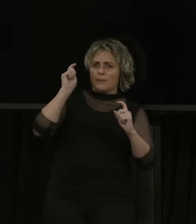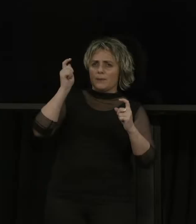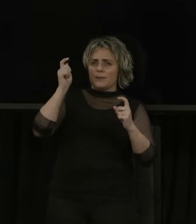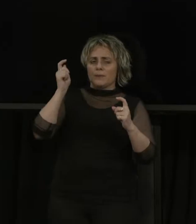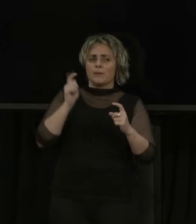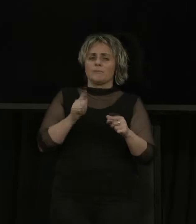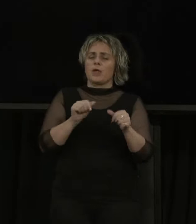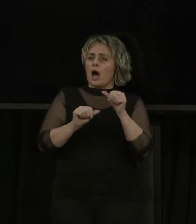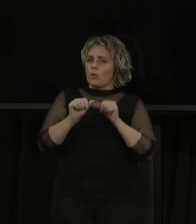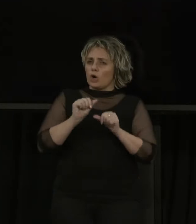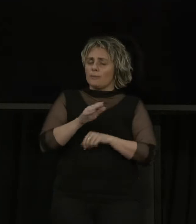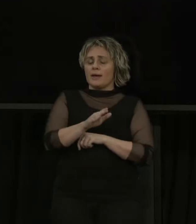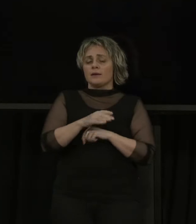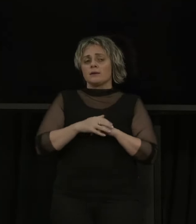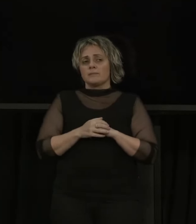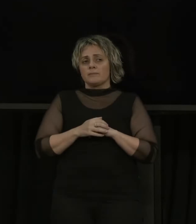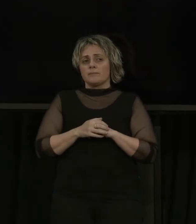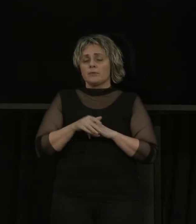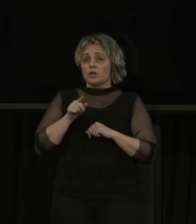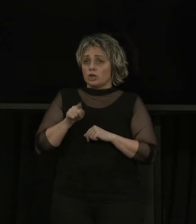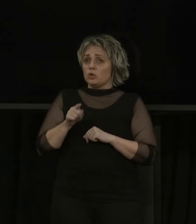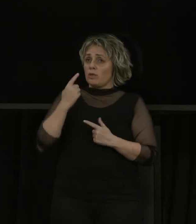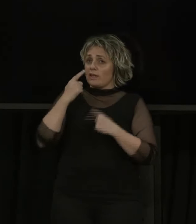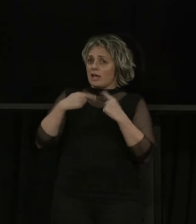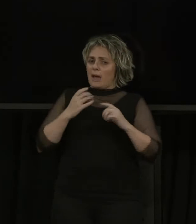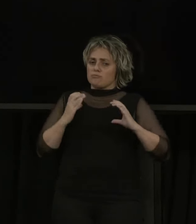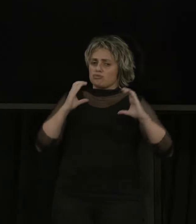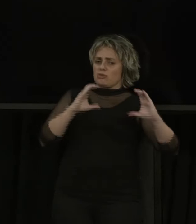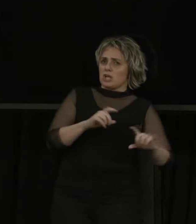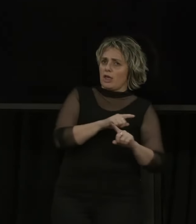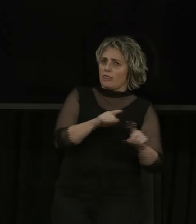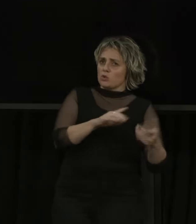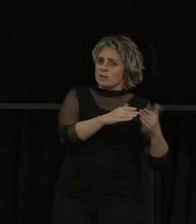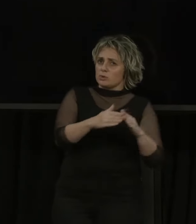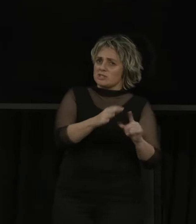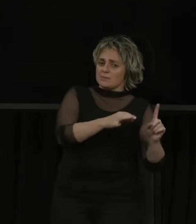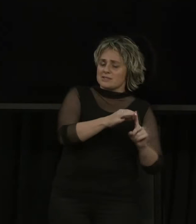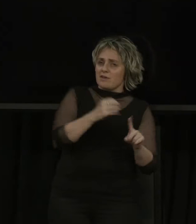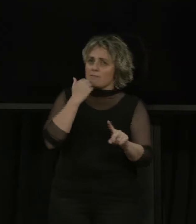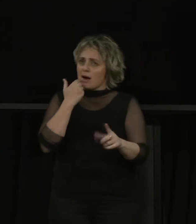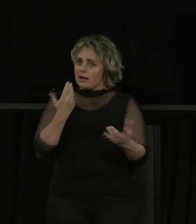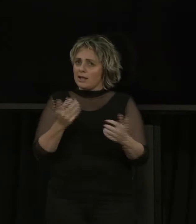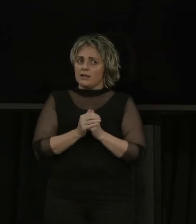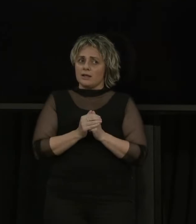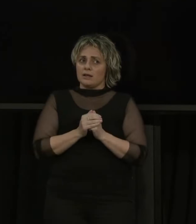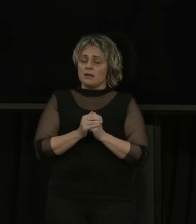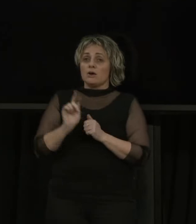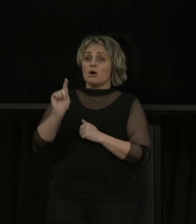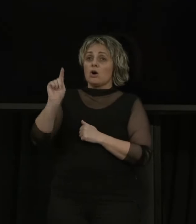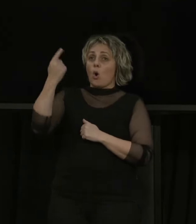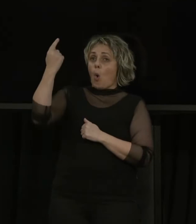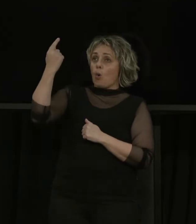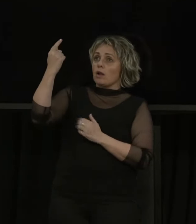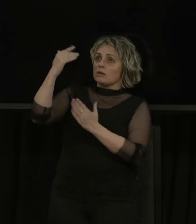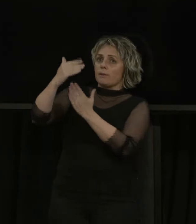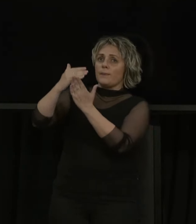passport unveiled today, there